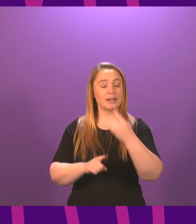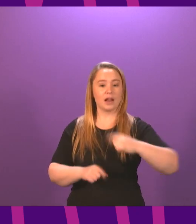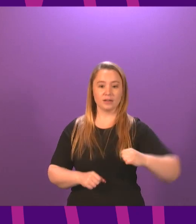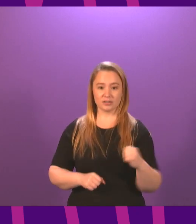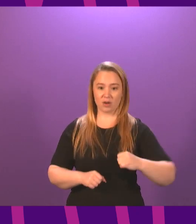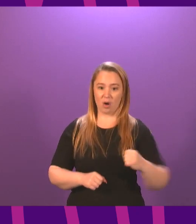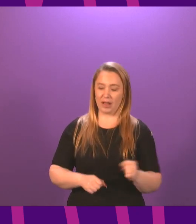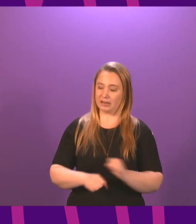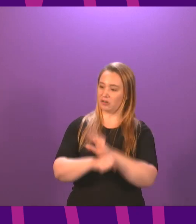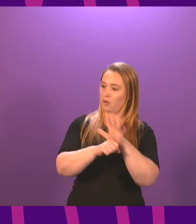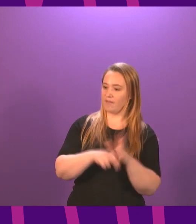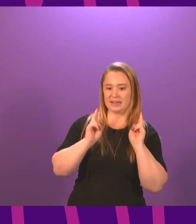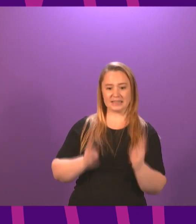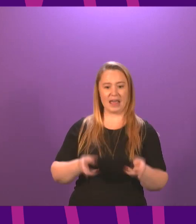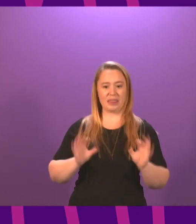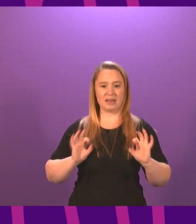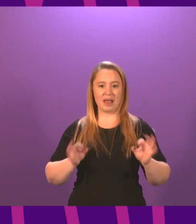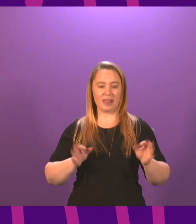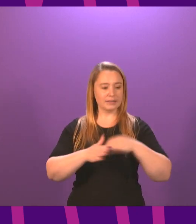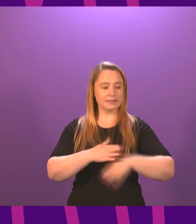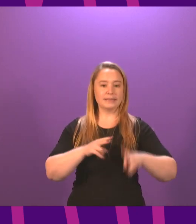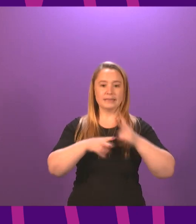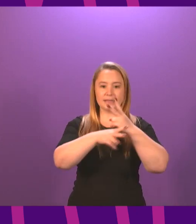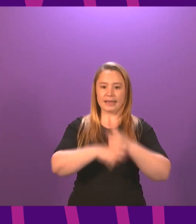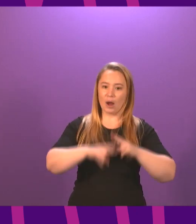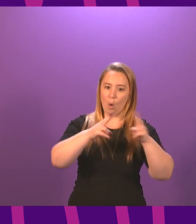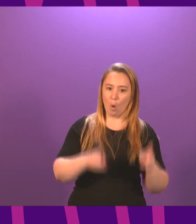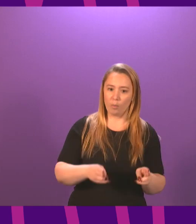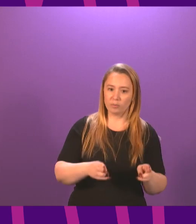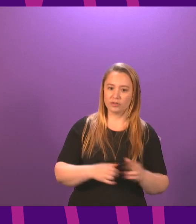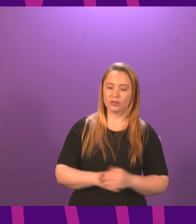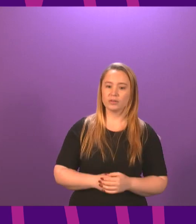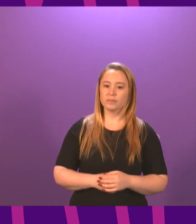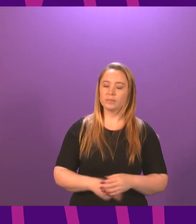Scotland did not have a problem with Covid deaths in care homes. Deaths from care homes